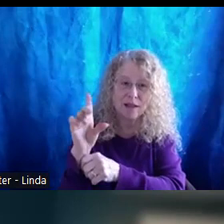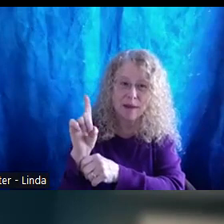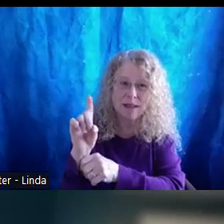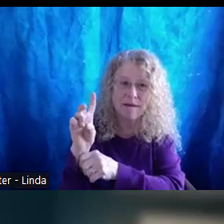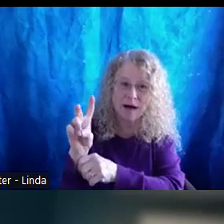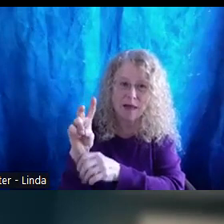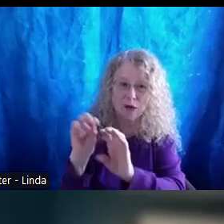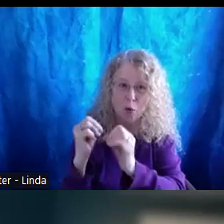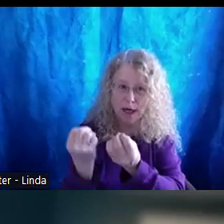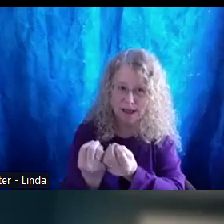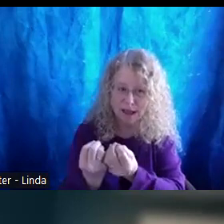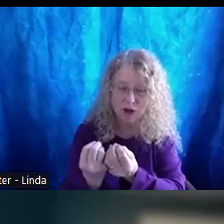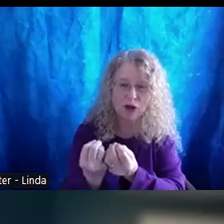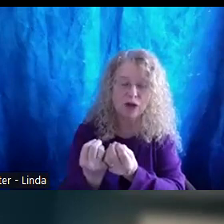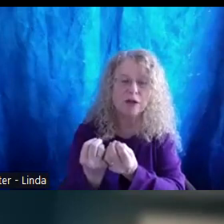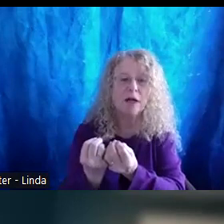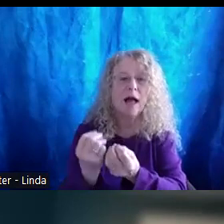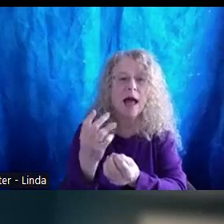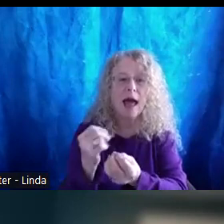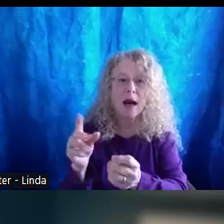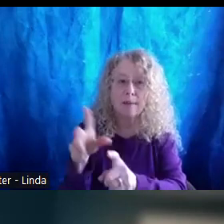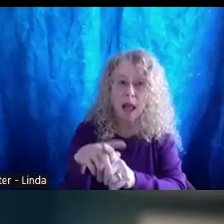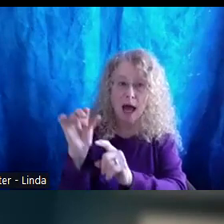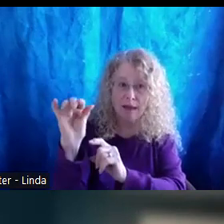ORGANIZATION AND APPLY AT THAT DIRECTION.